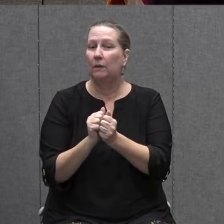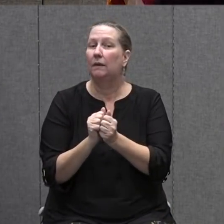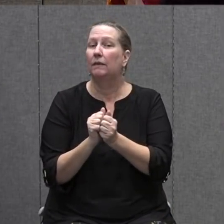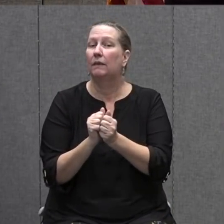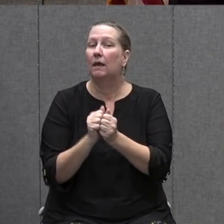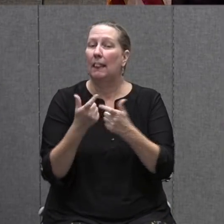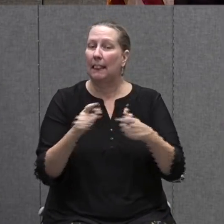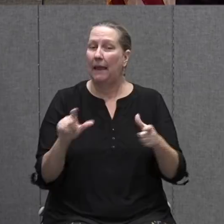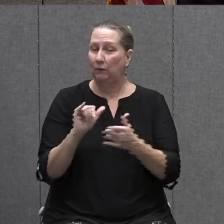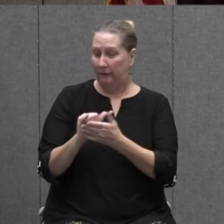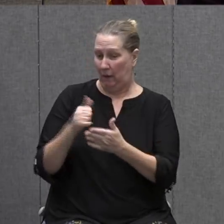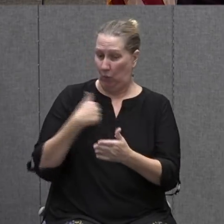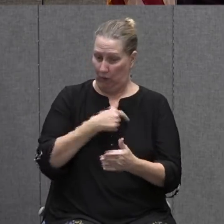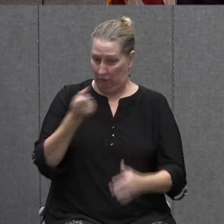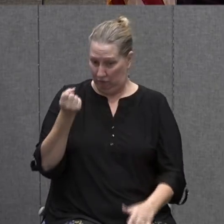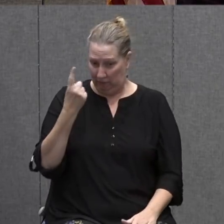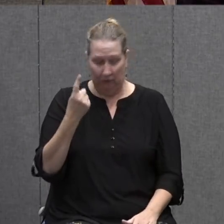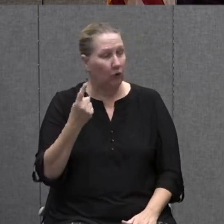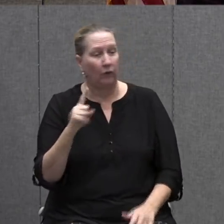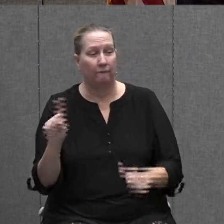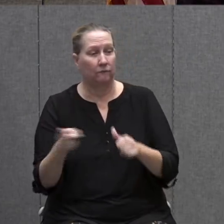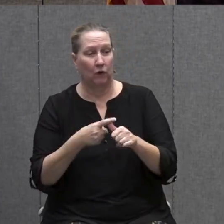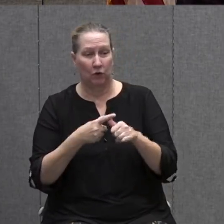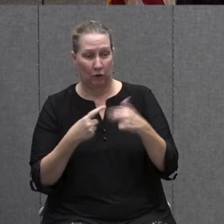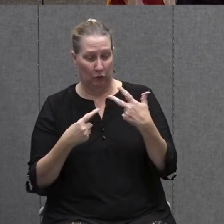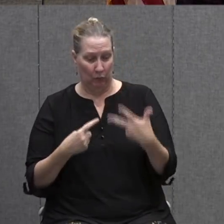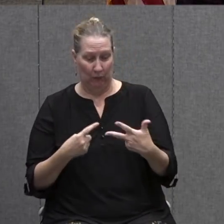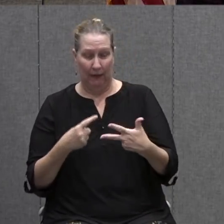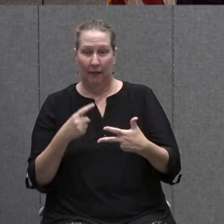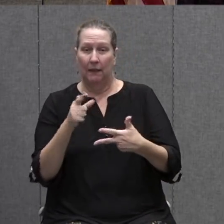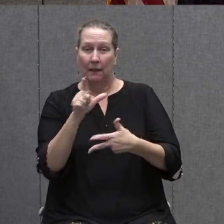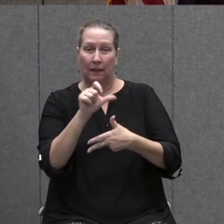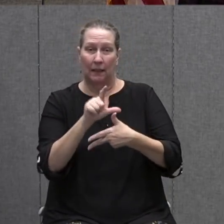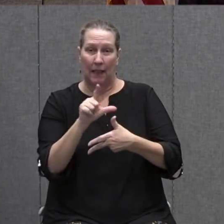It would be this.